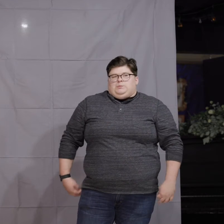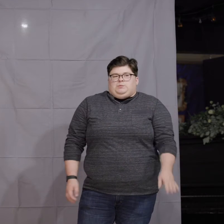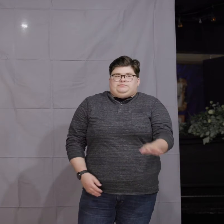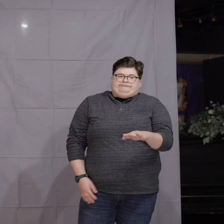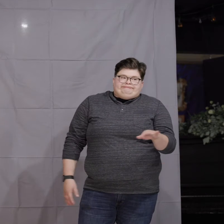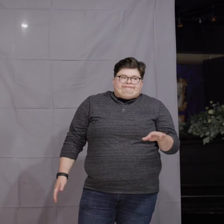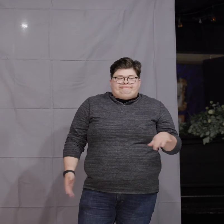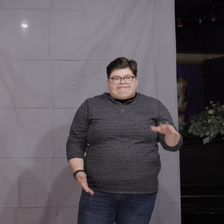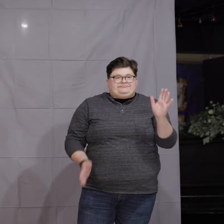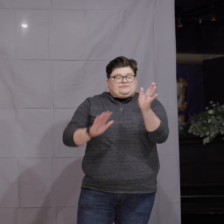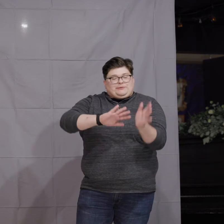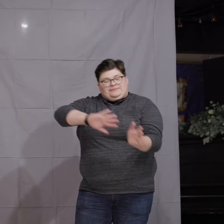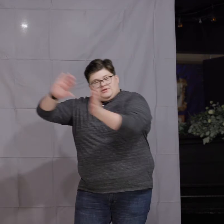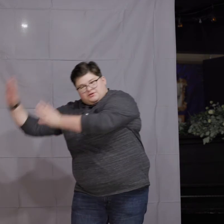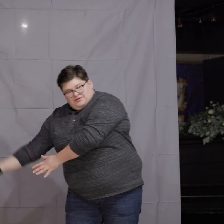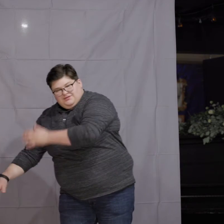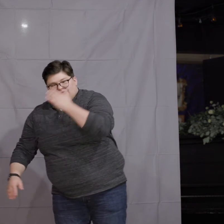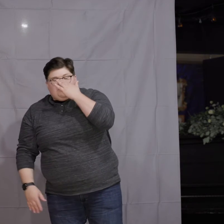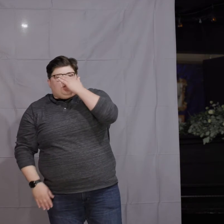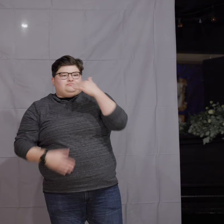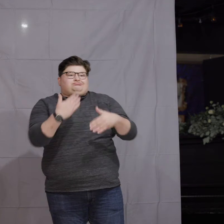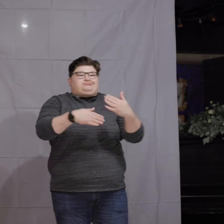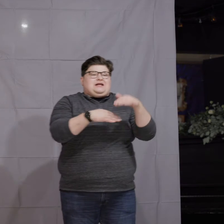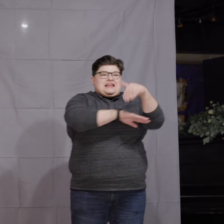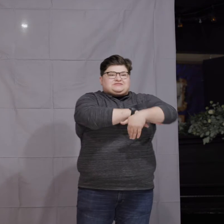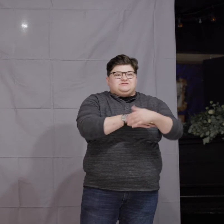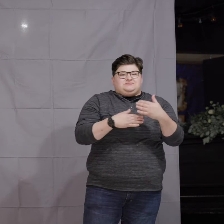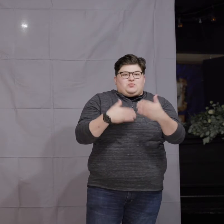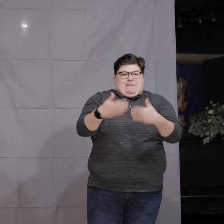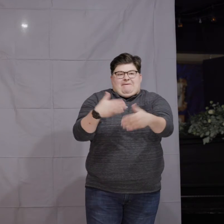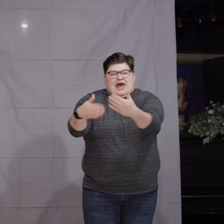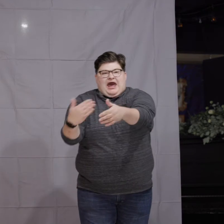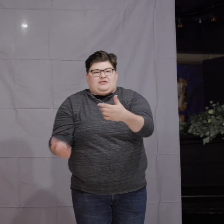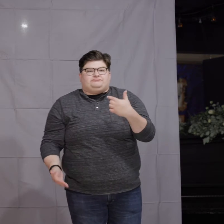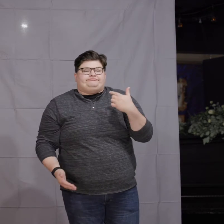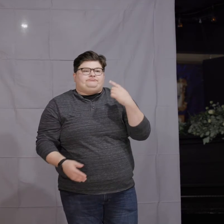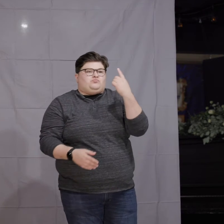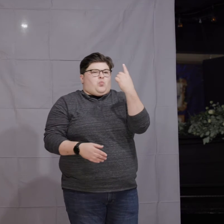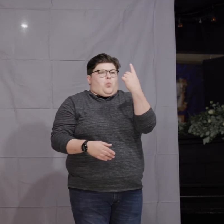So that was about it for that night, but we continued to play the game here and there.